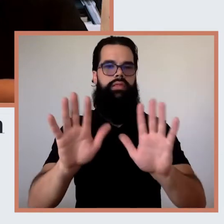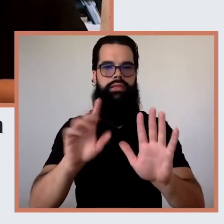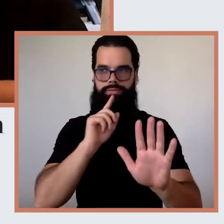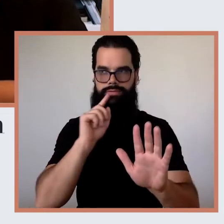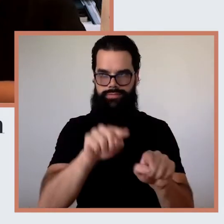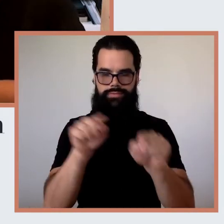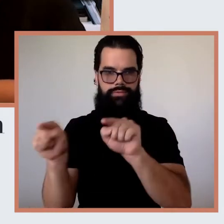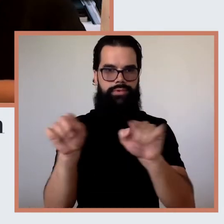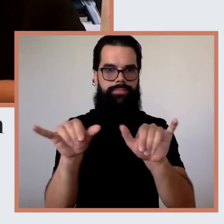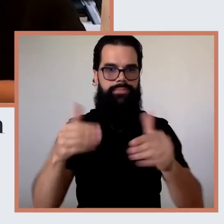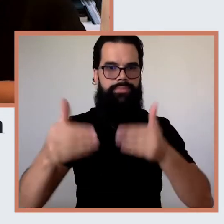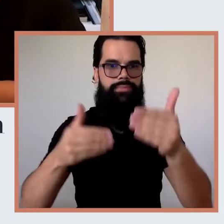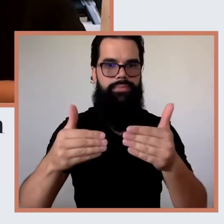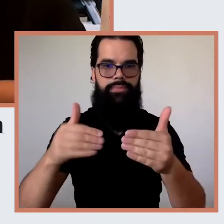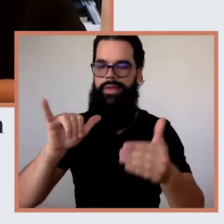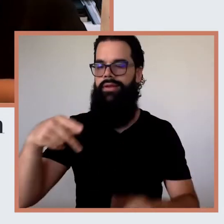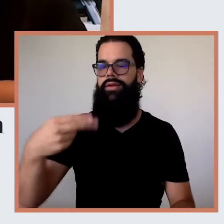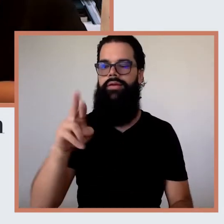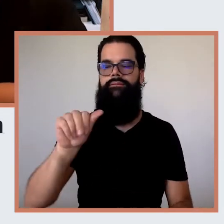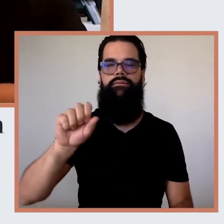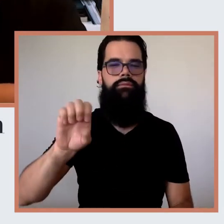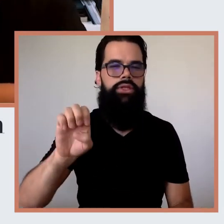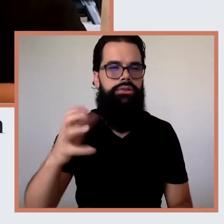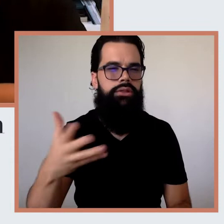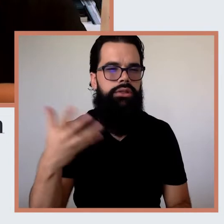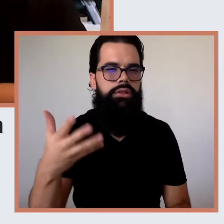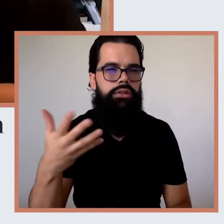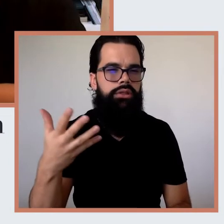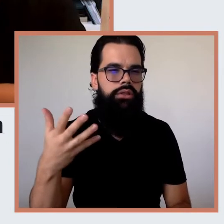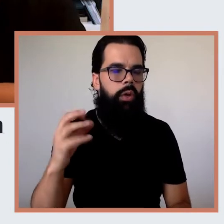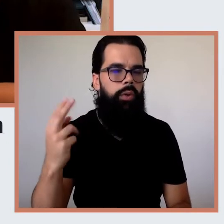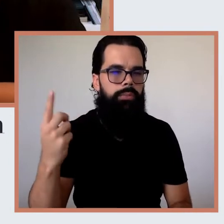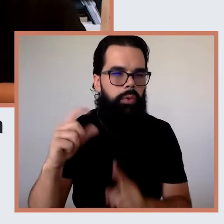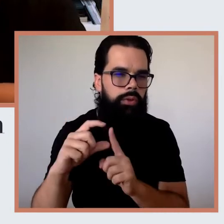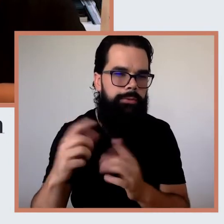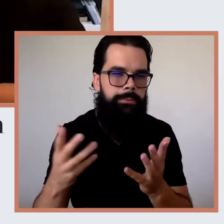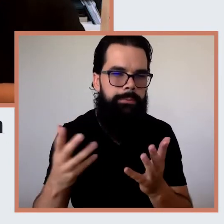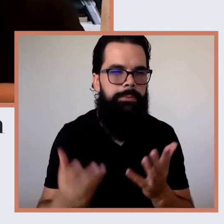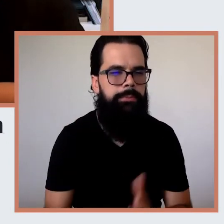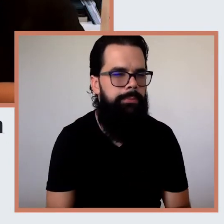is it the same kind of thing where you would actually say find another word or another phrase?